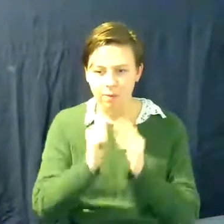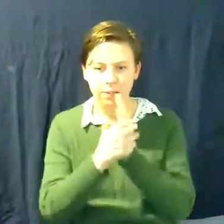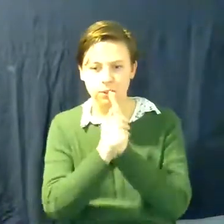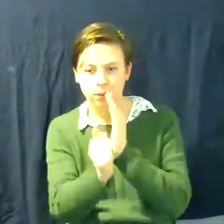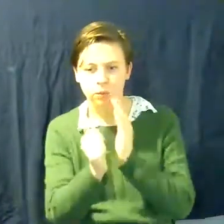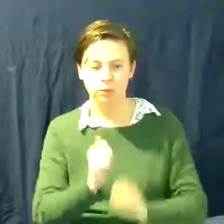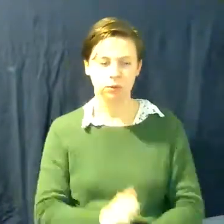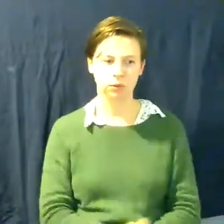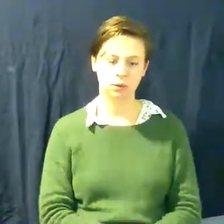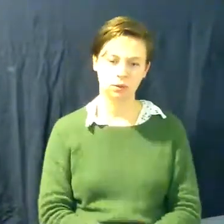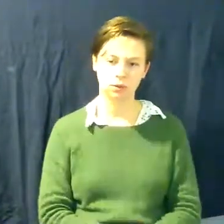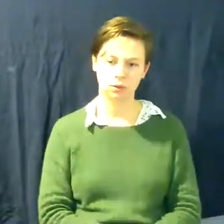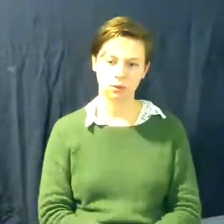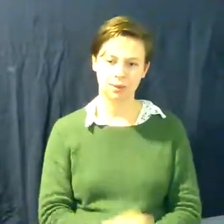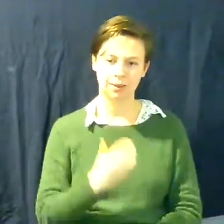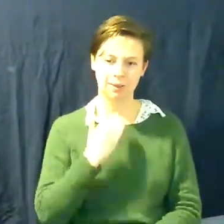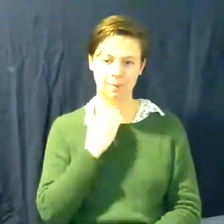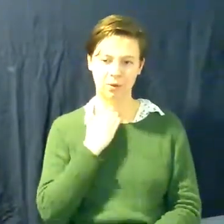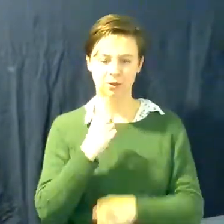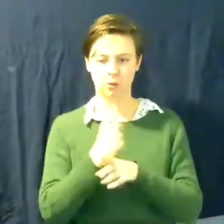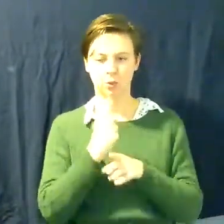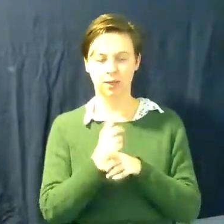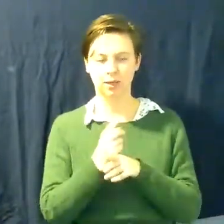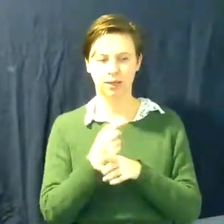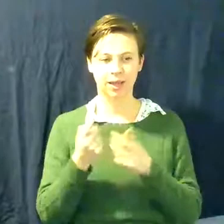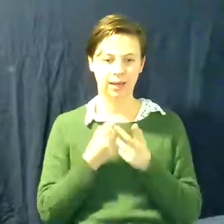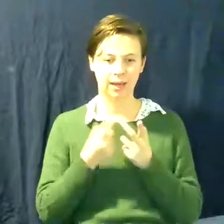get people supporting each other and learning developing skills